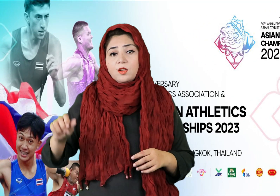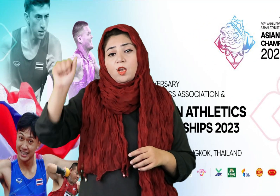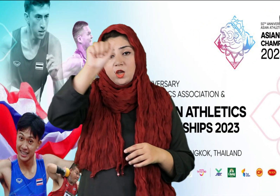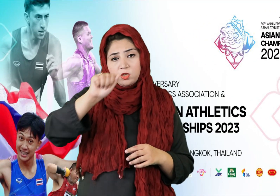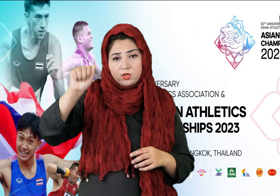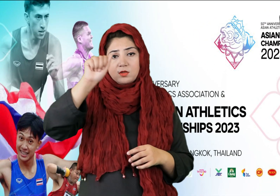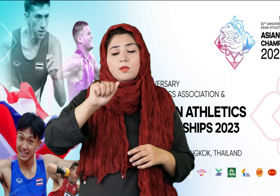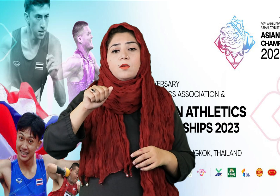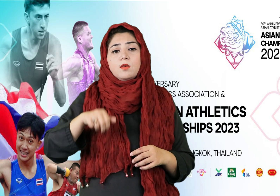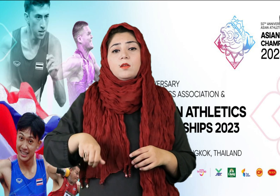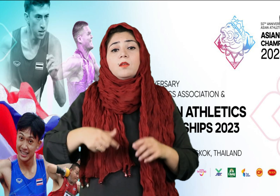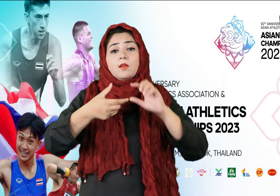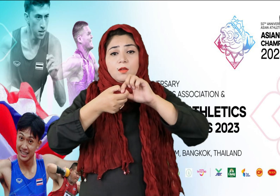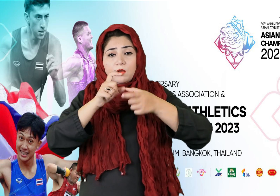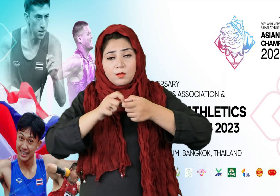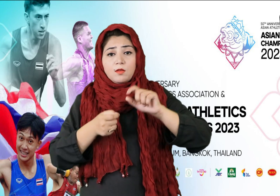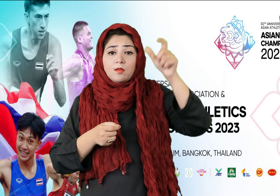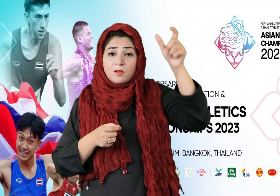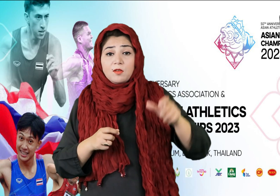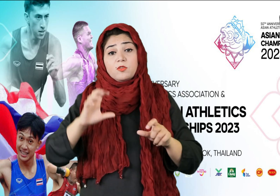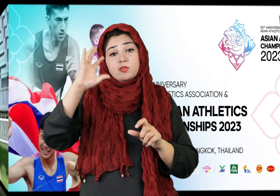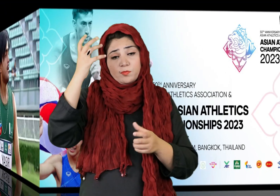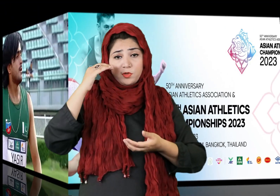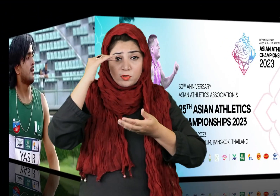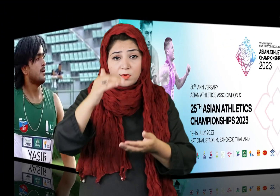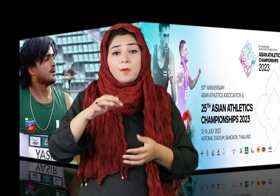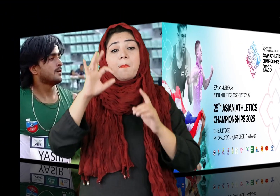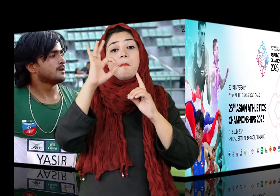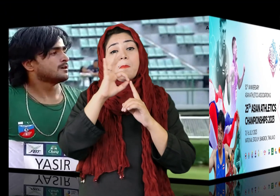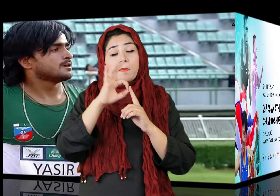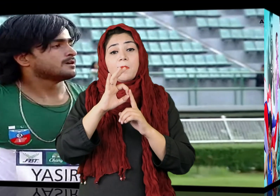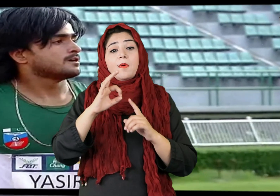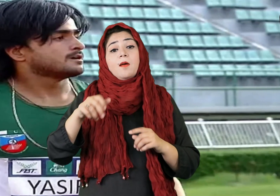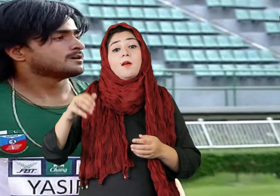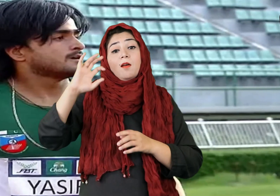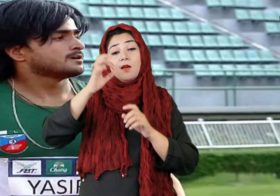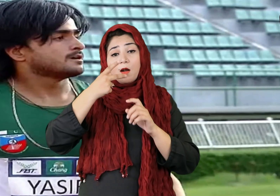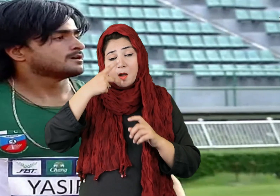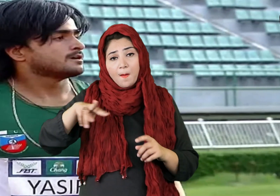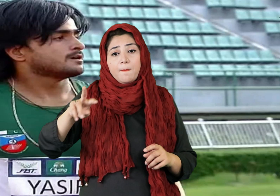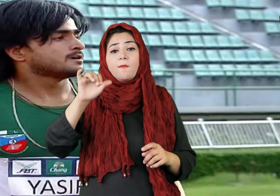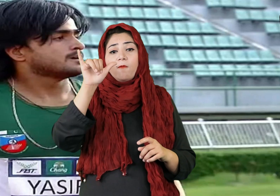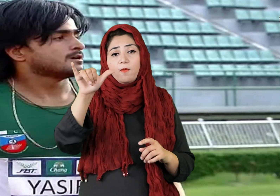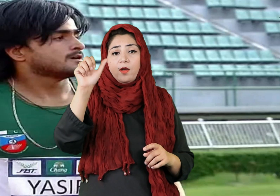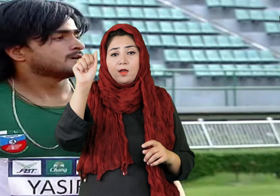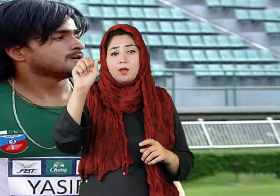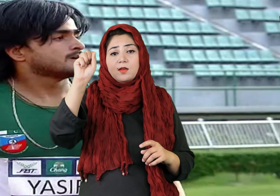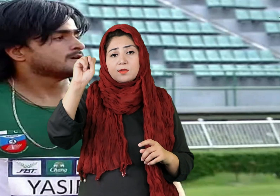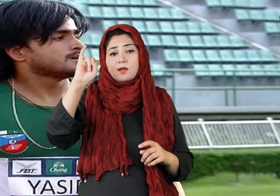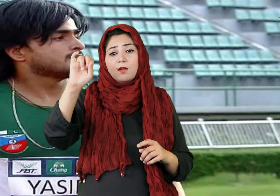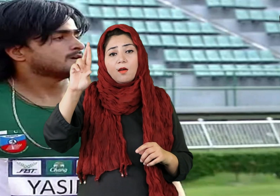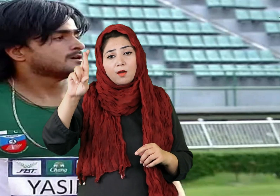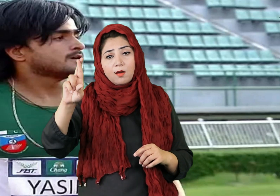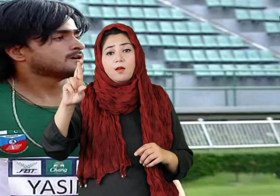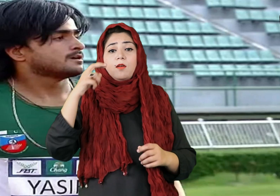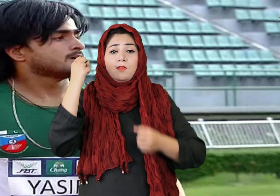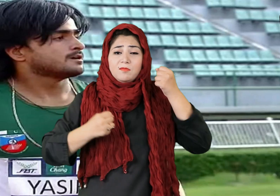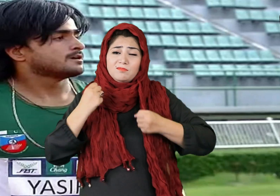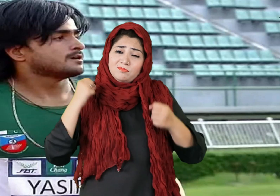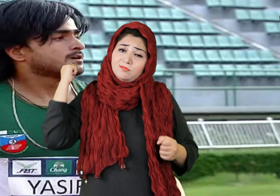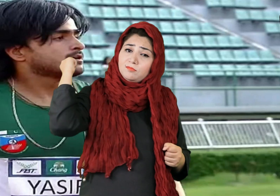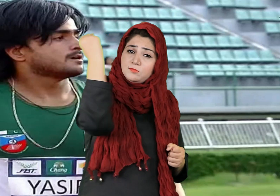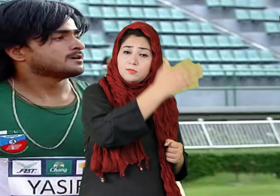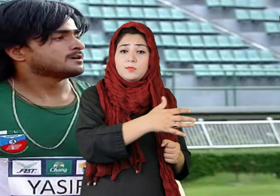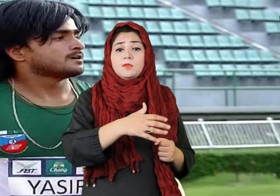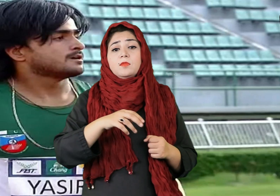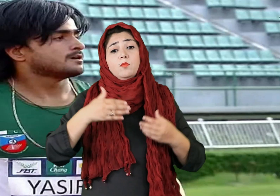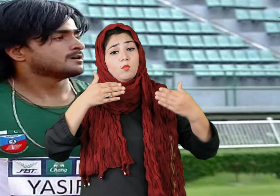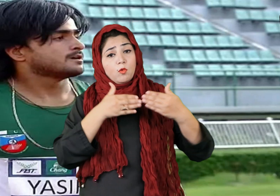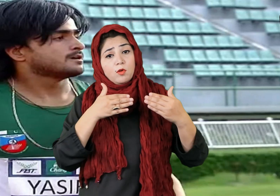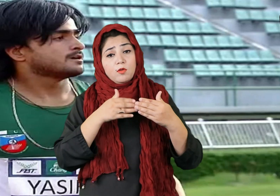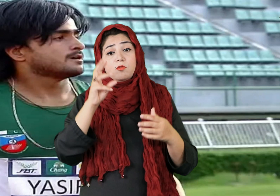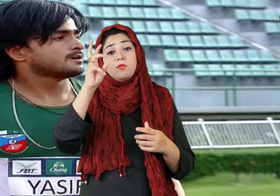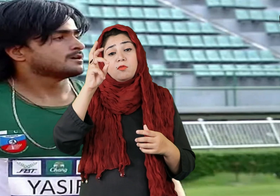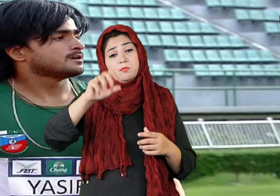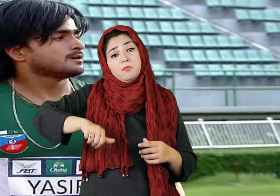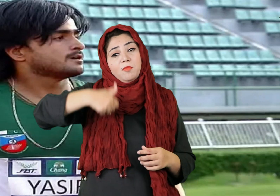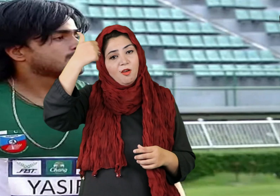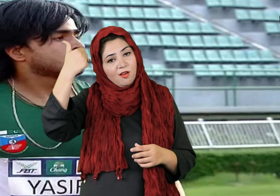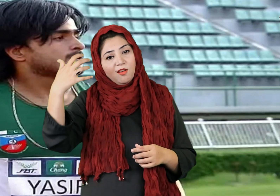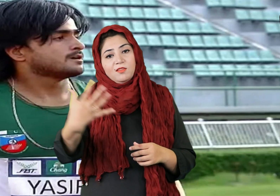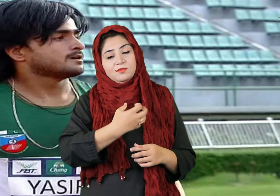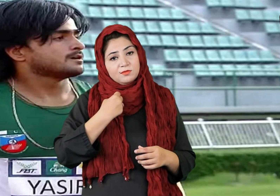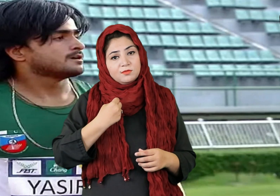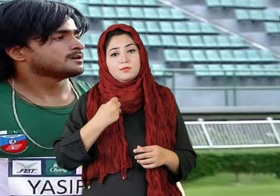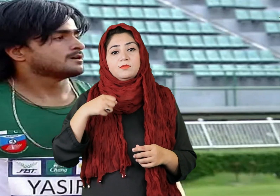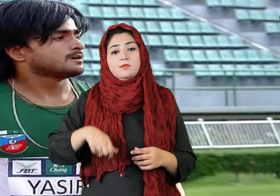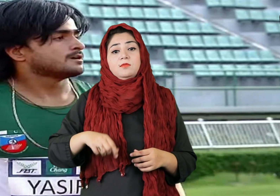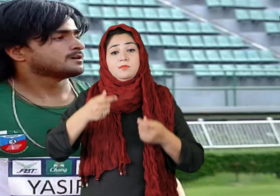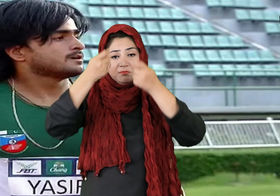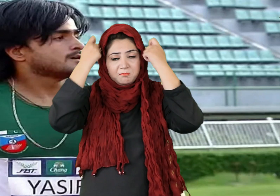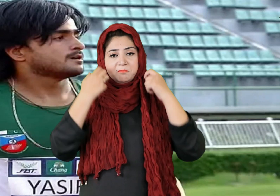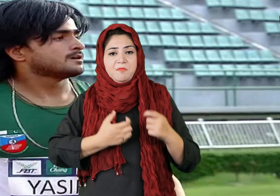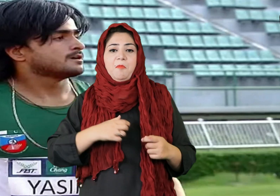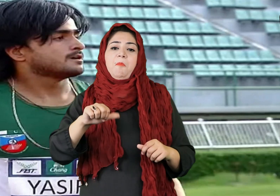Muhammad Yasir, a Pakistani athlete, received the bronze medal in the javelin throw event at the current Asian Athletics Championship in Bangkok.